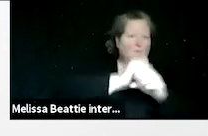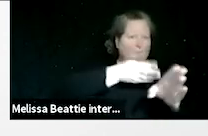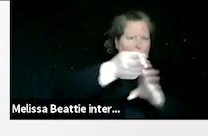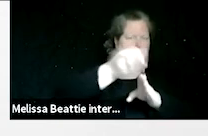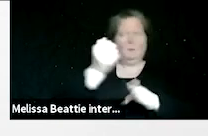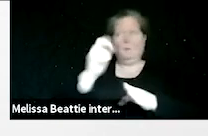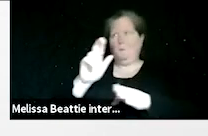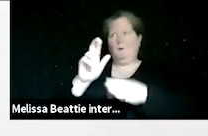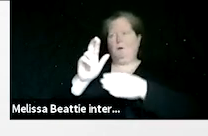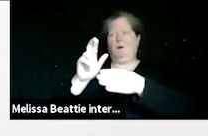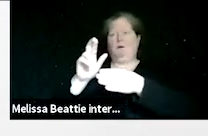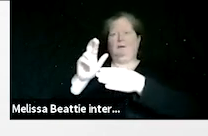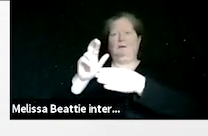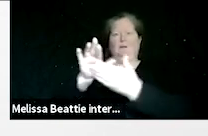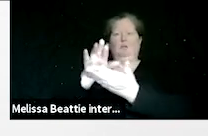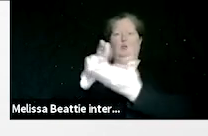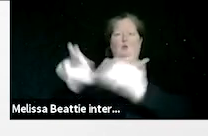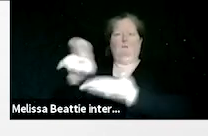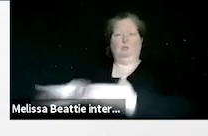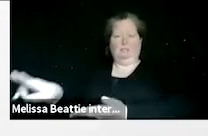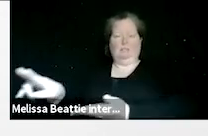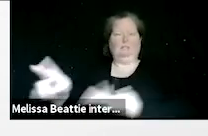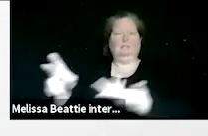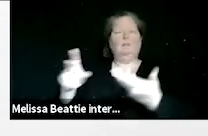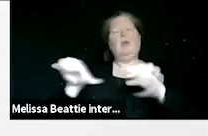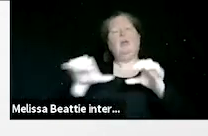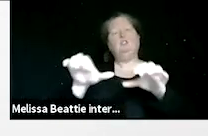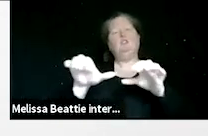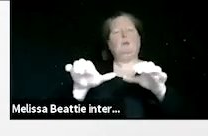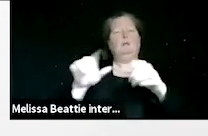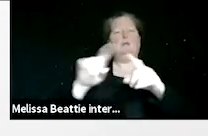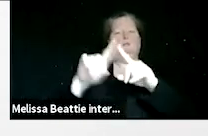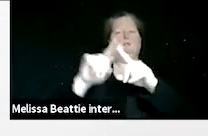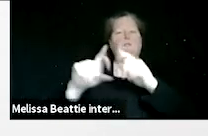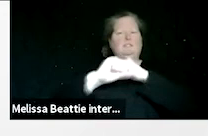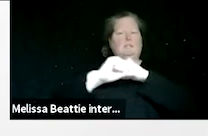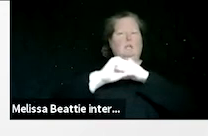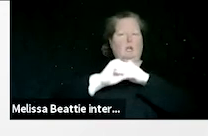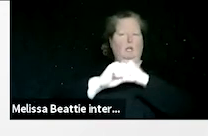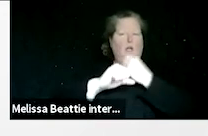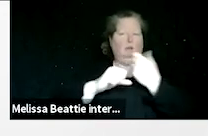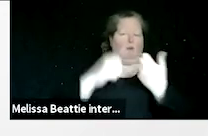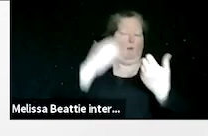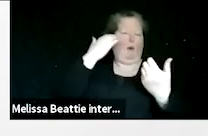and we chat through things and we share ideas and we collaborate on things. So I would say that